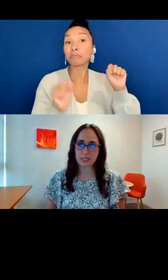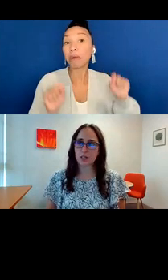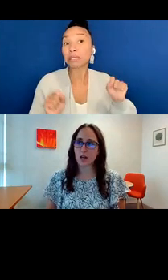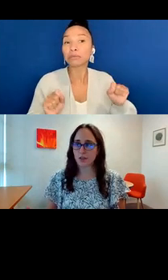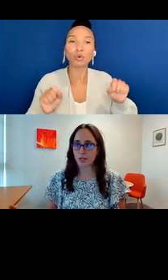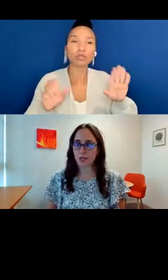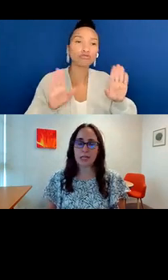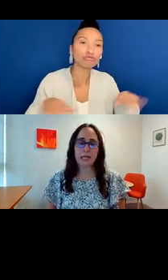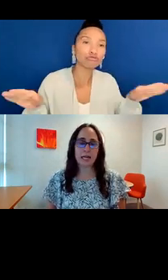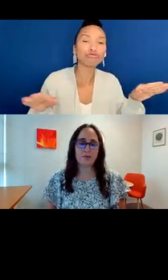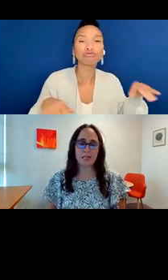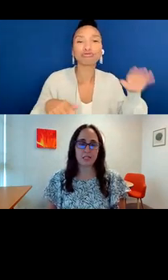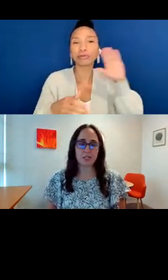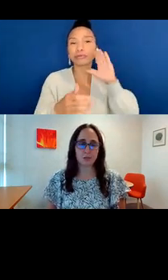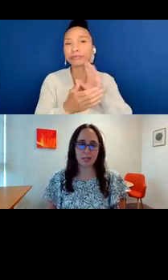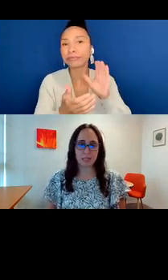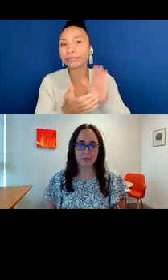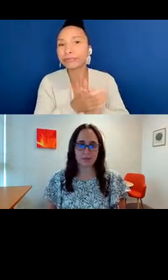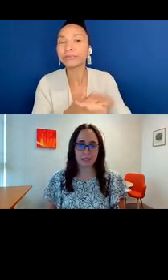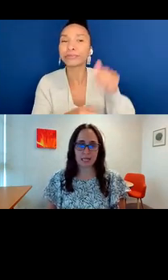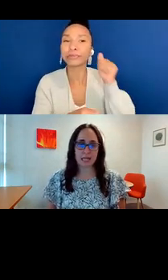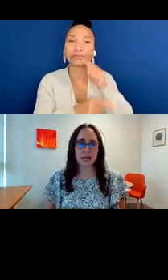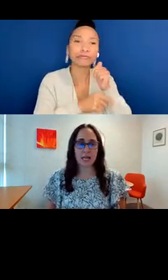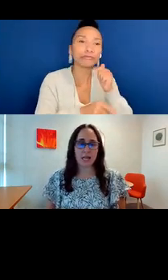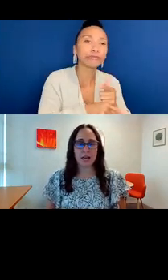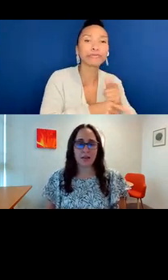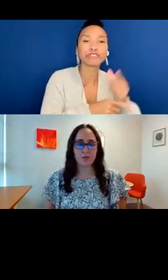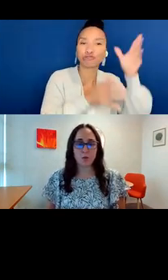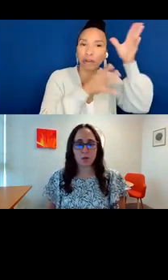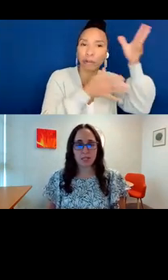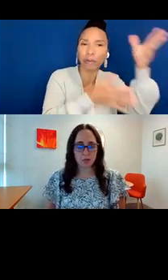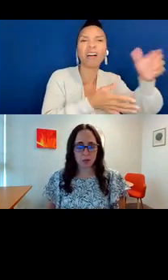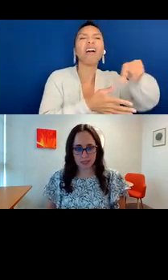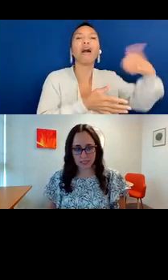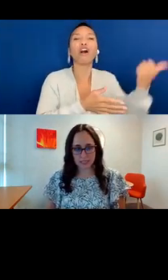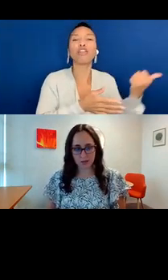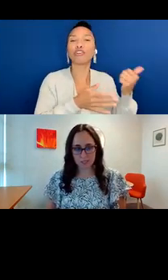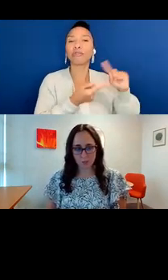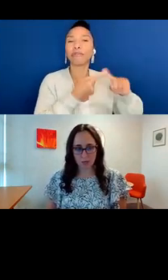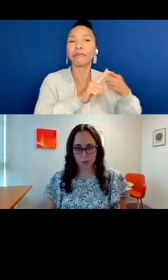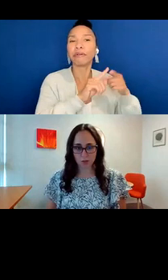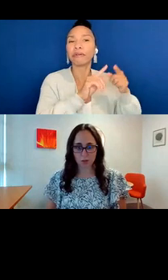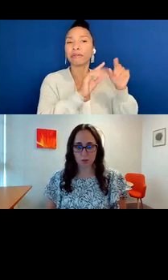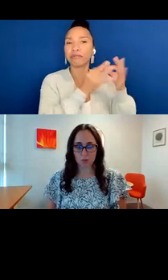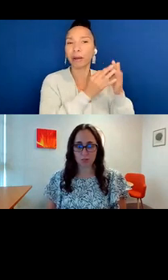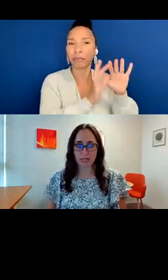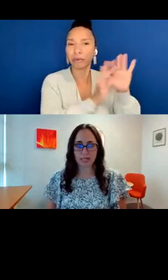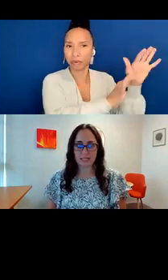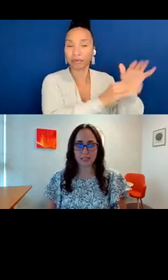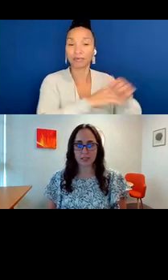grandparents, or other affected relatives. For the purposes of the progress report,